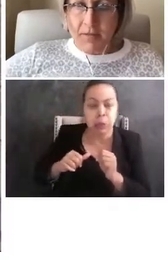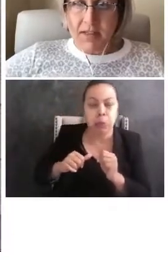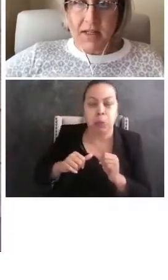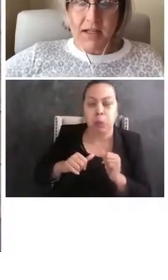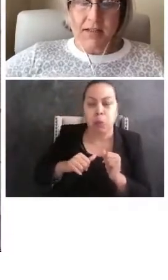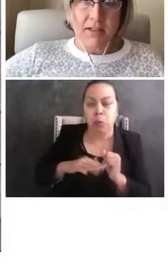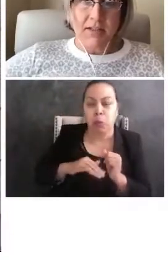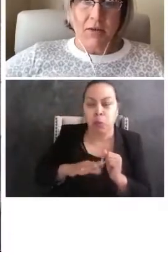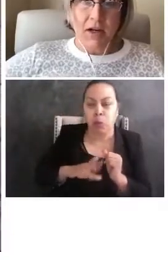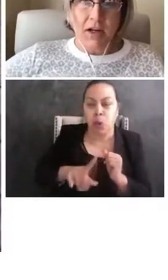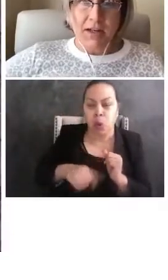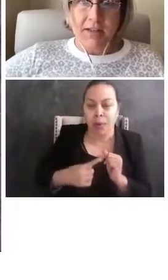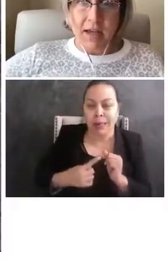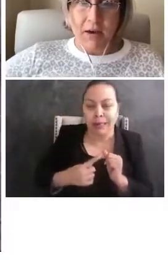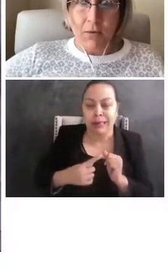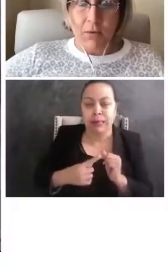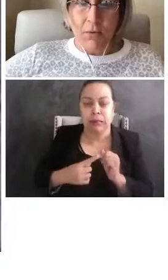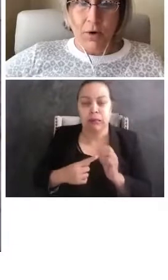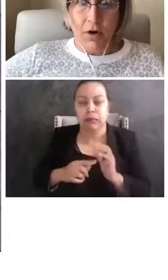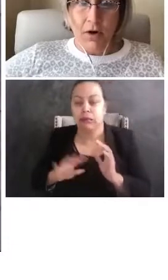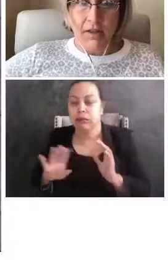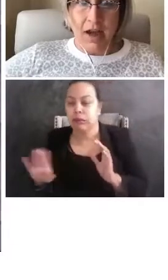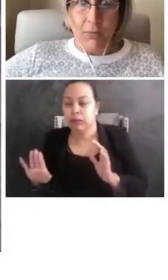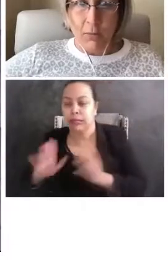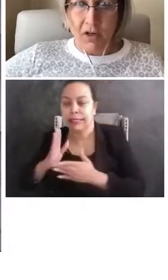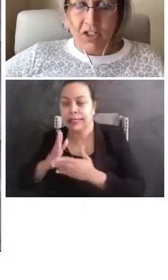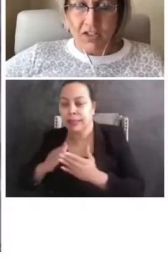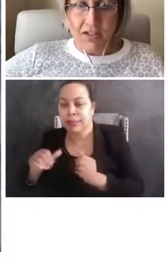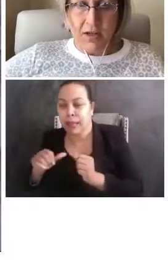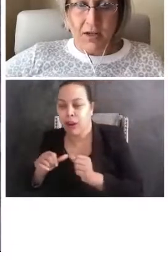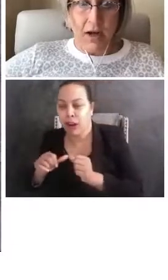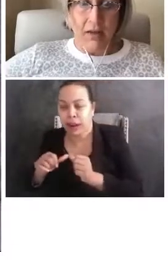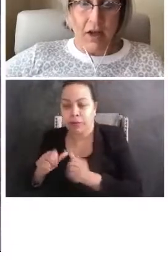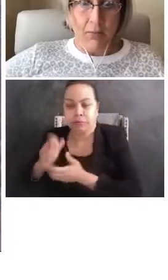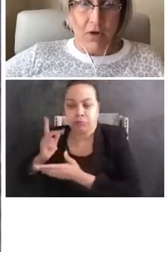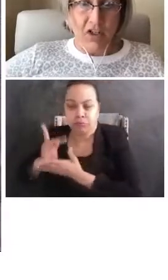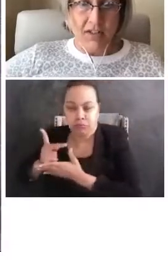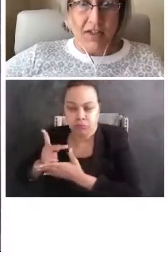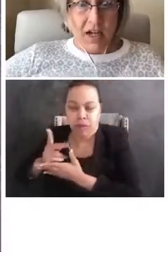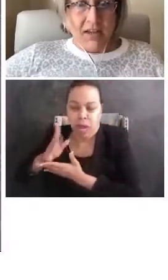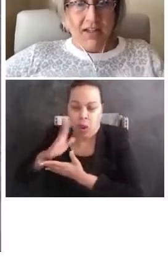and cities into areas that were and weren't allowed mortgages.